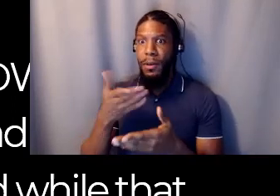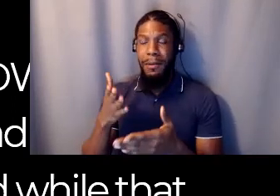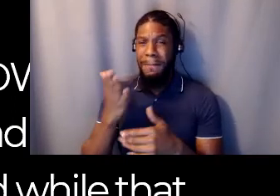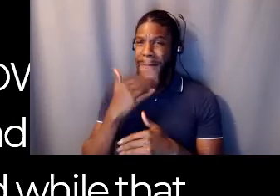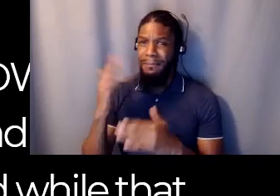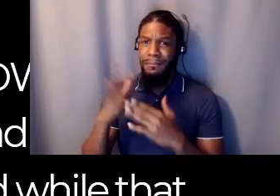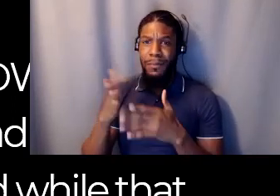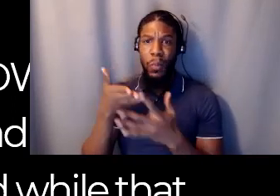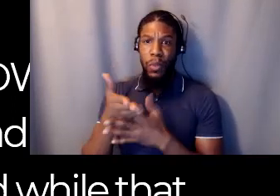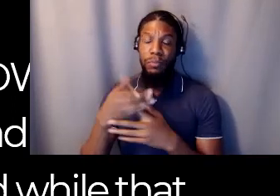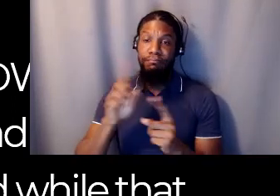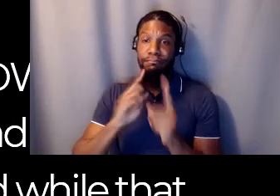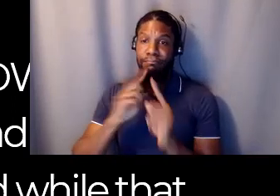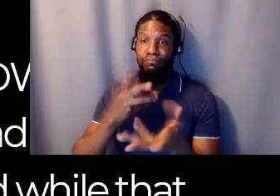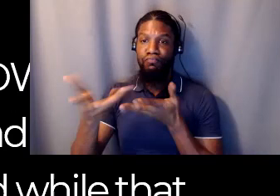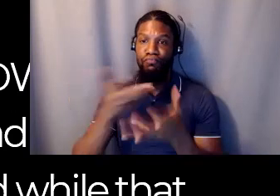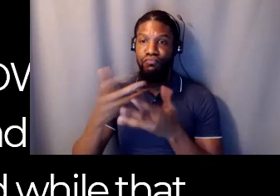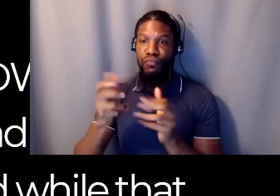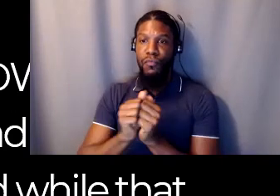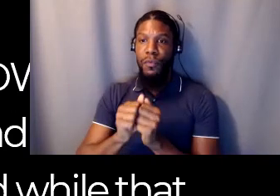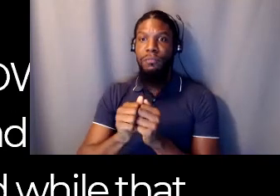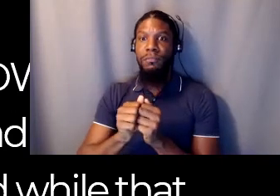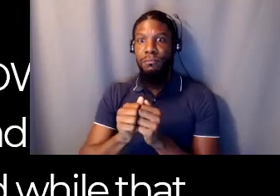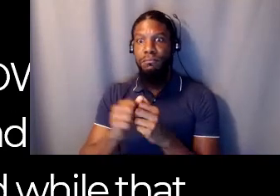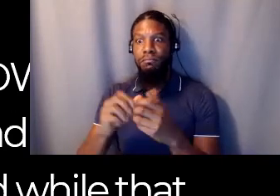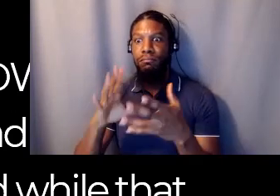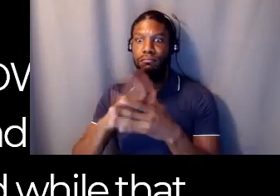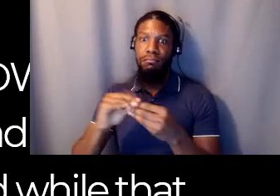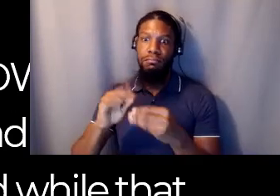by talking out ideas, to be able to follow up in real time.